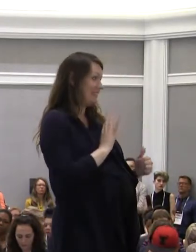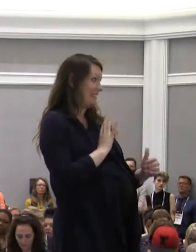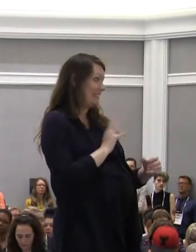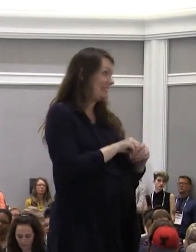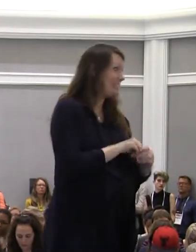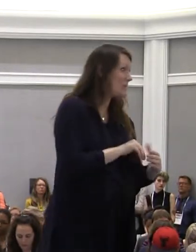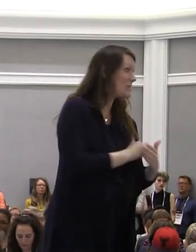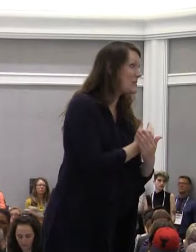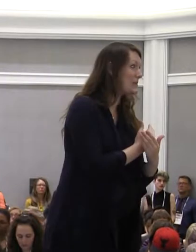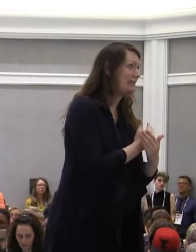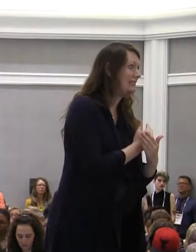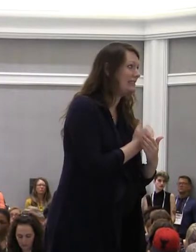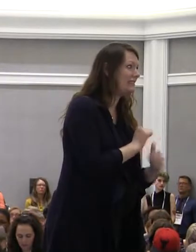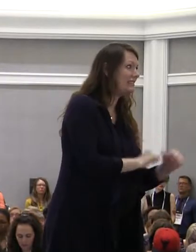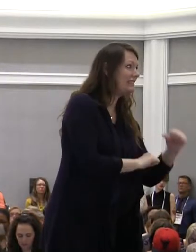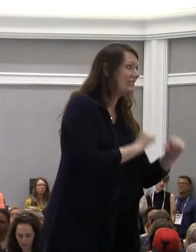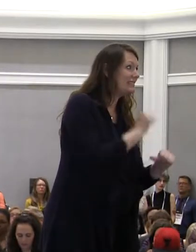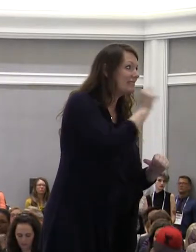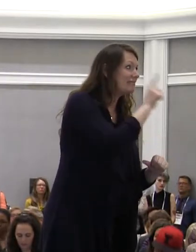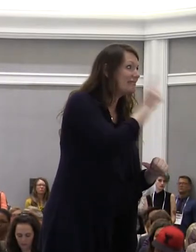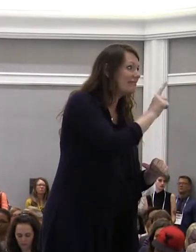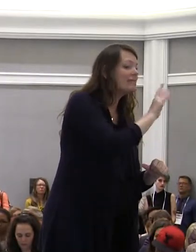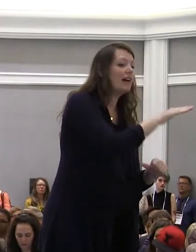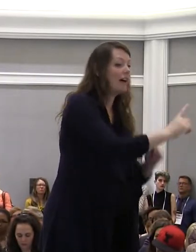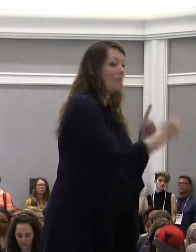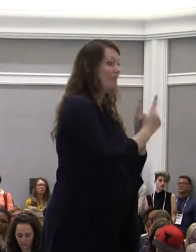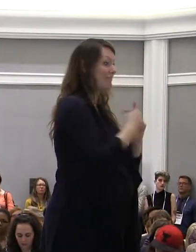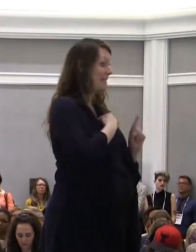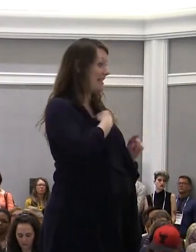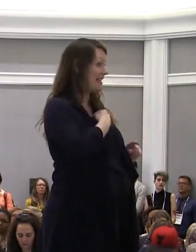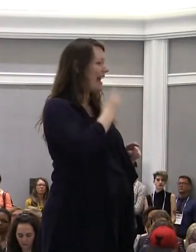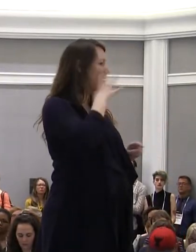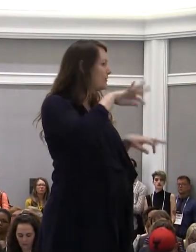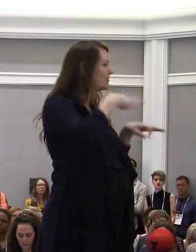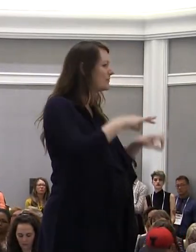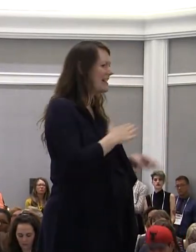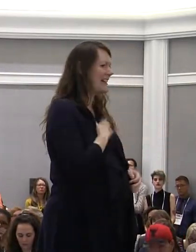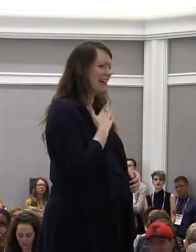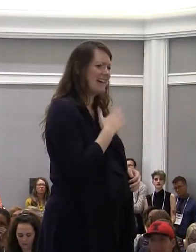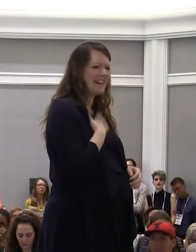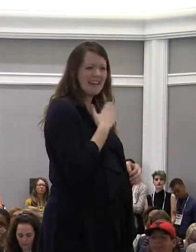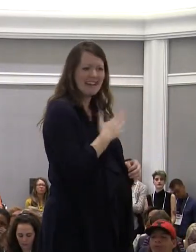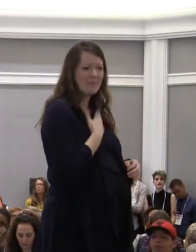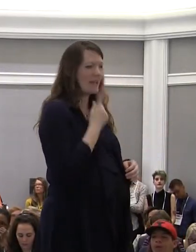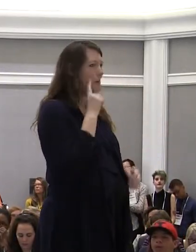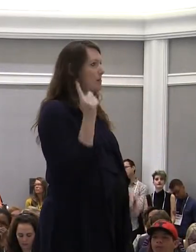So if you hear something you're not sure, find me. I'll probably be running around, and you may not be able to catch me.